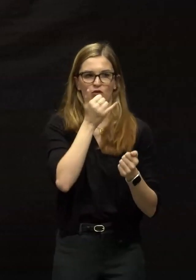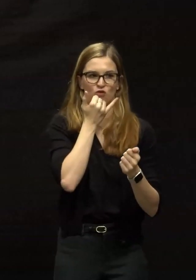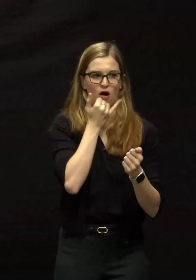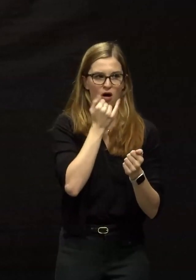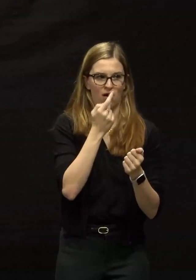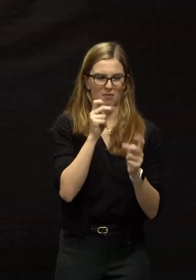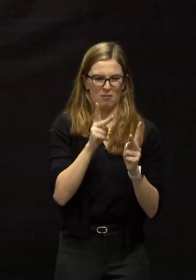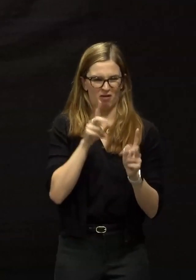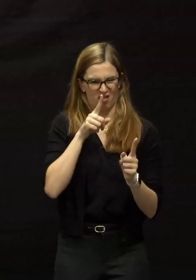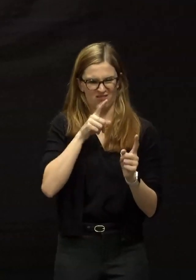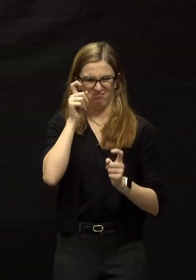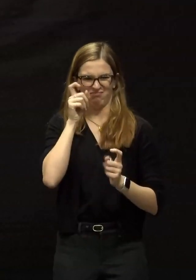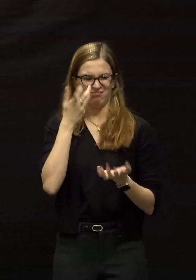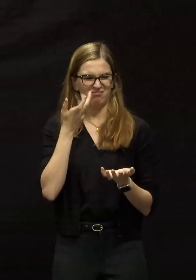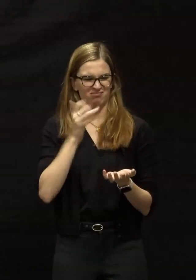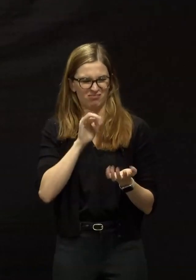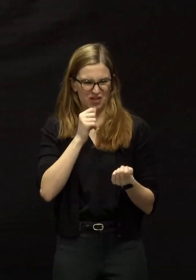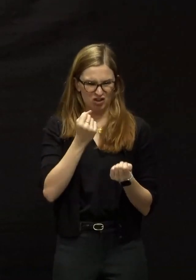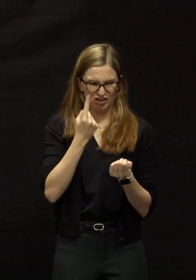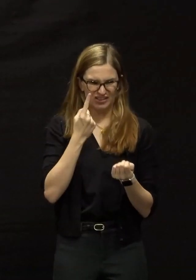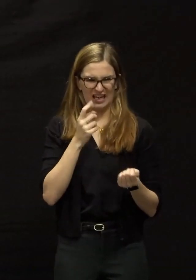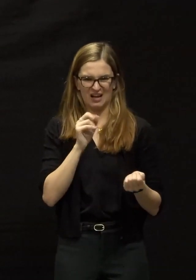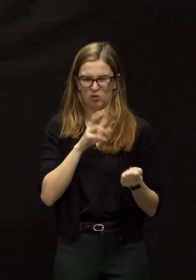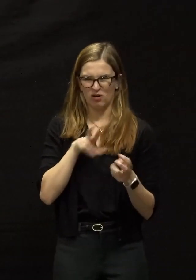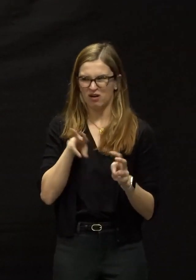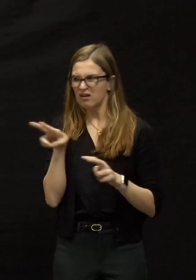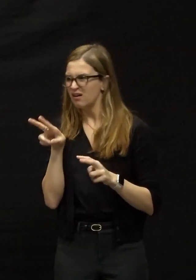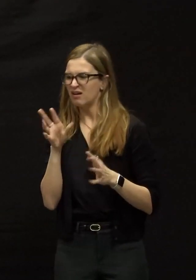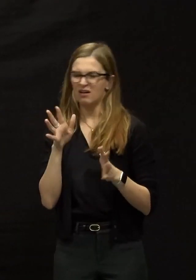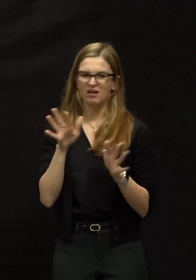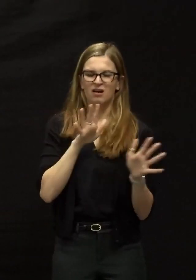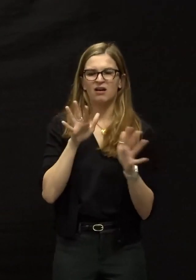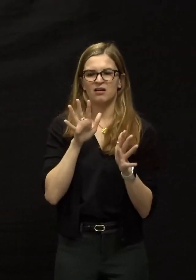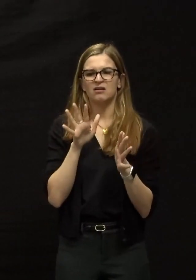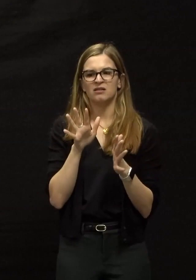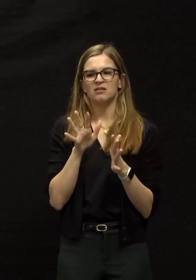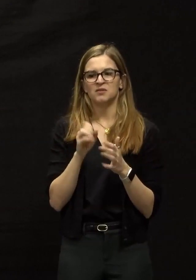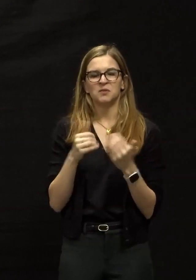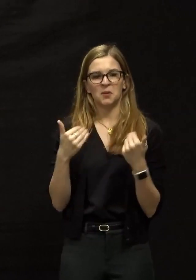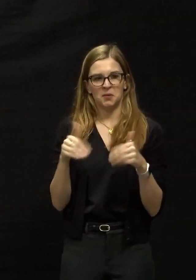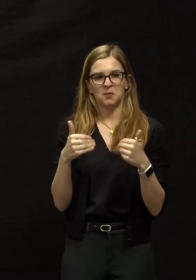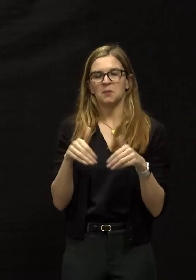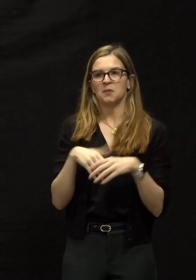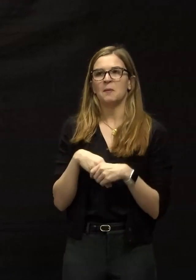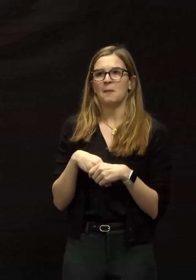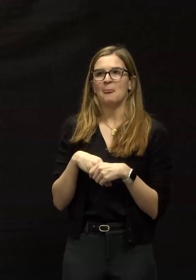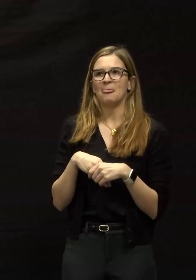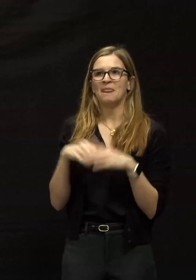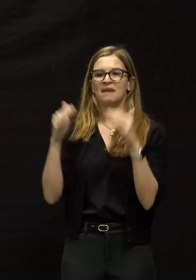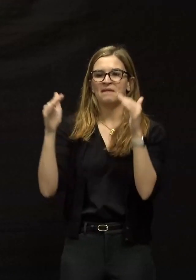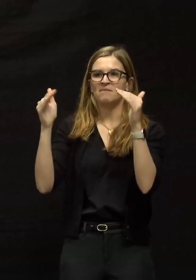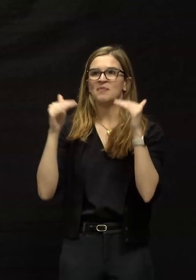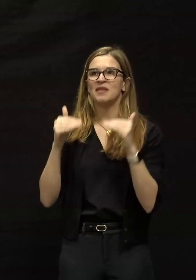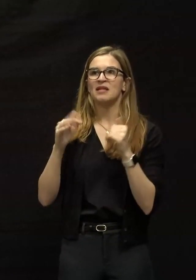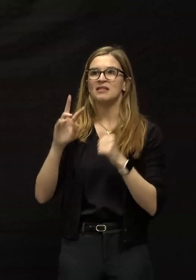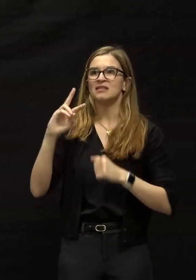because of speaking and not being understood, having people respond to him negatively. So this was a really powerful one.